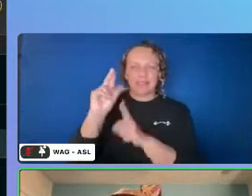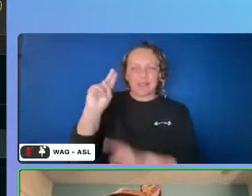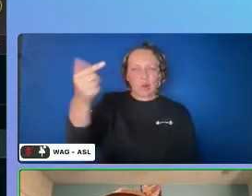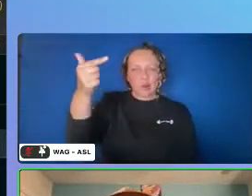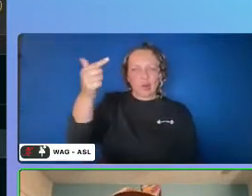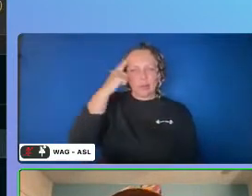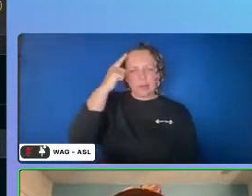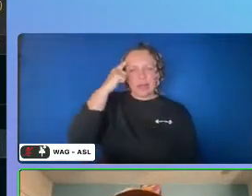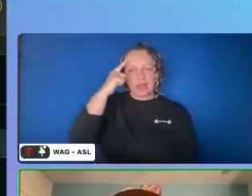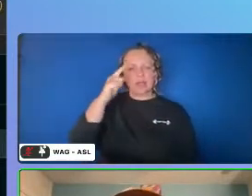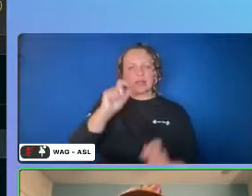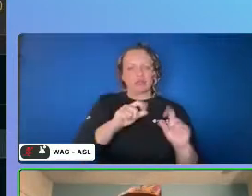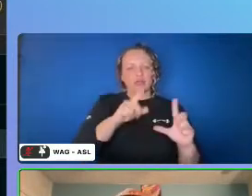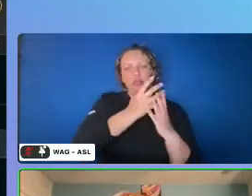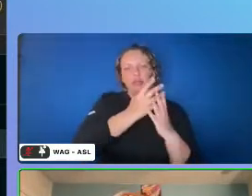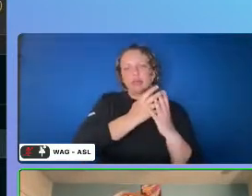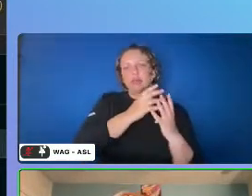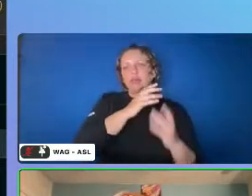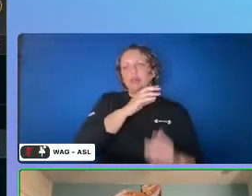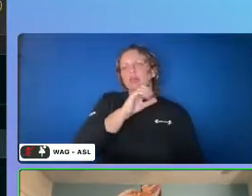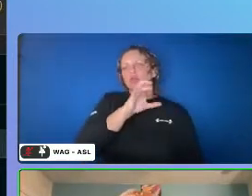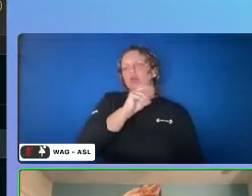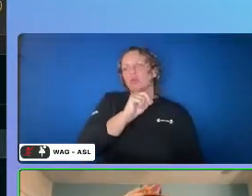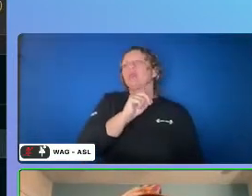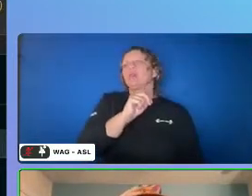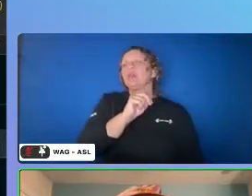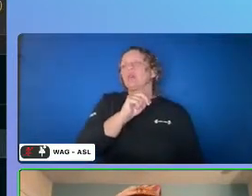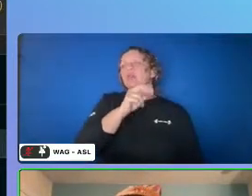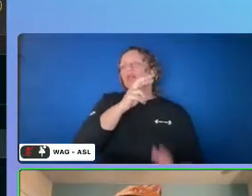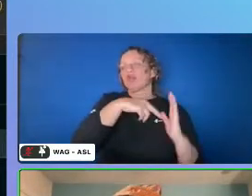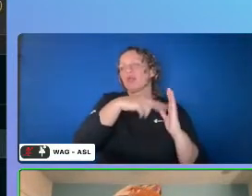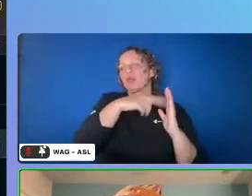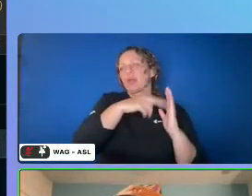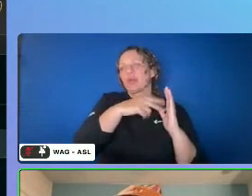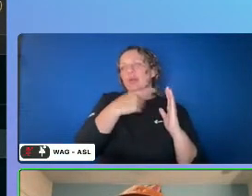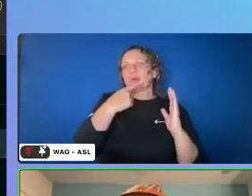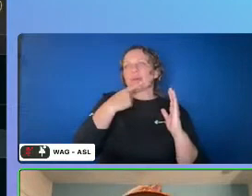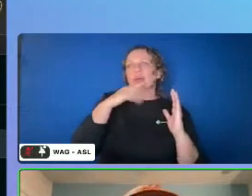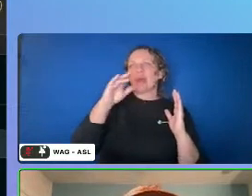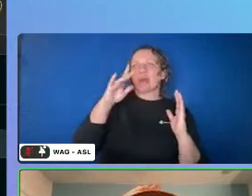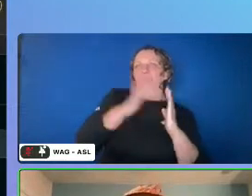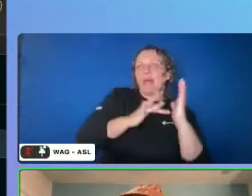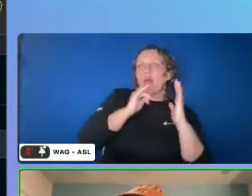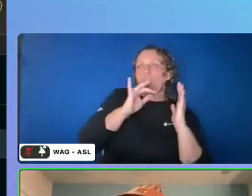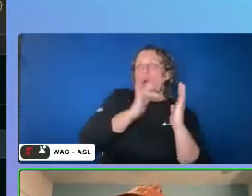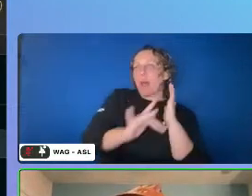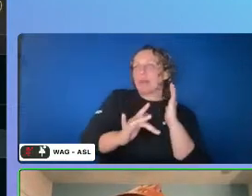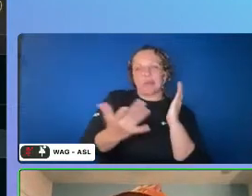button blank or button empty. We wanna actually describe what the meaning of that button is, something like notifications.